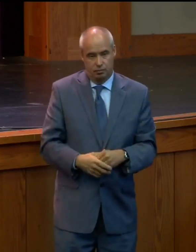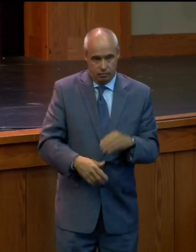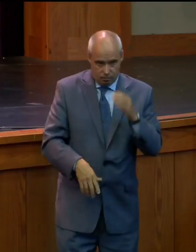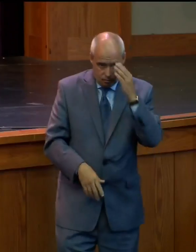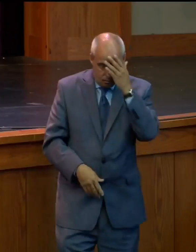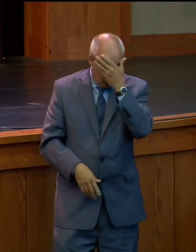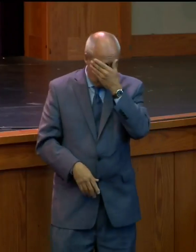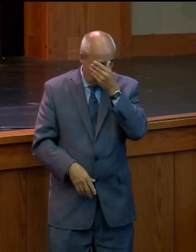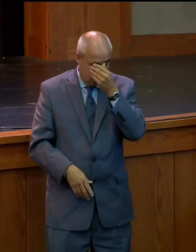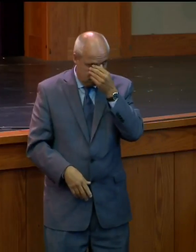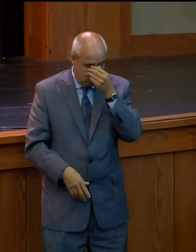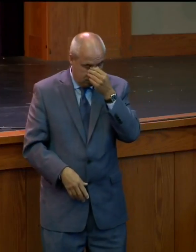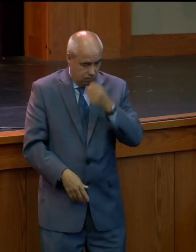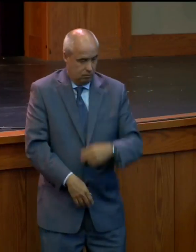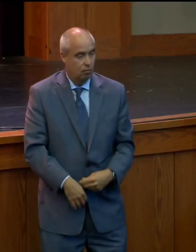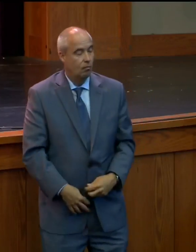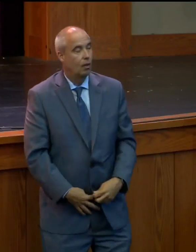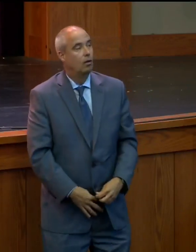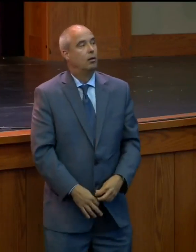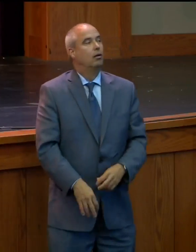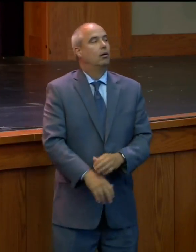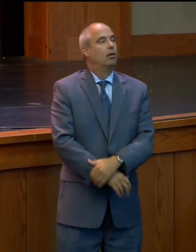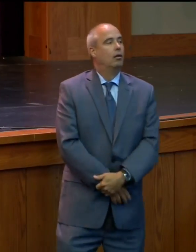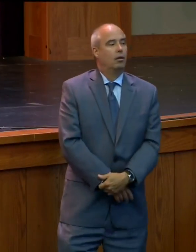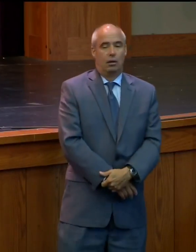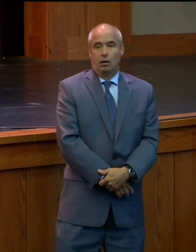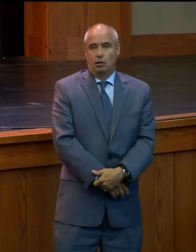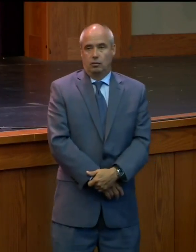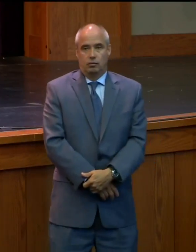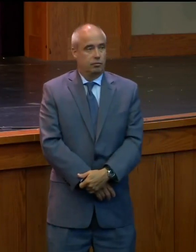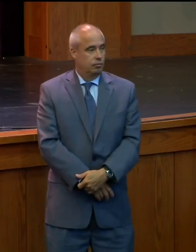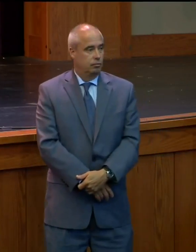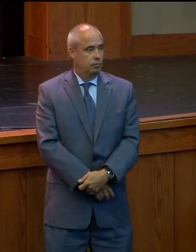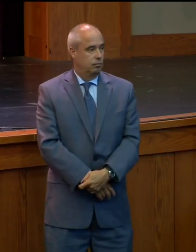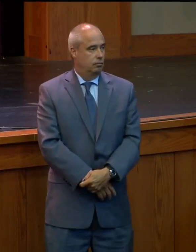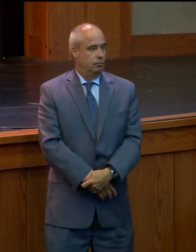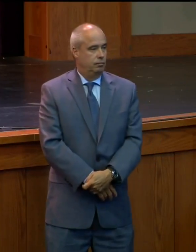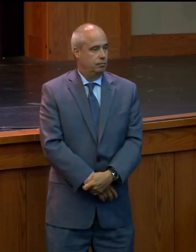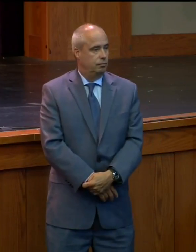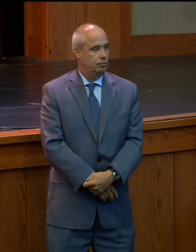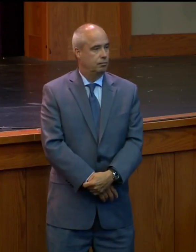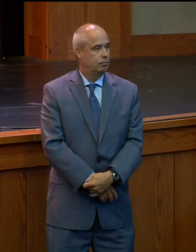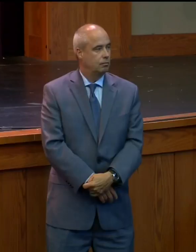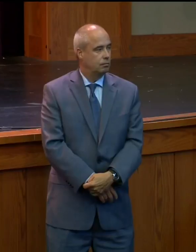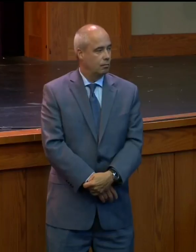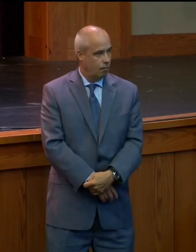THANK YOU. MISS FUKES?